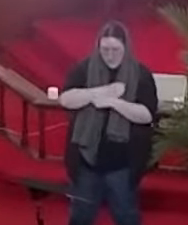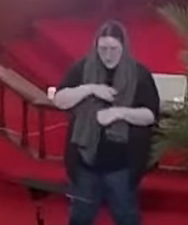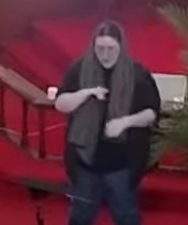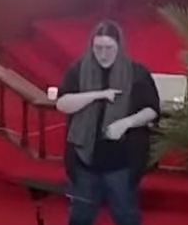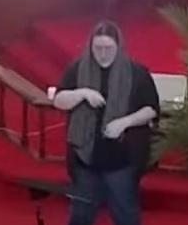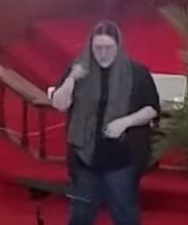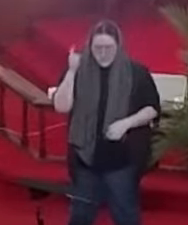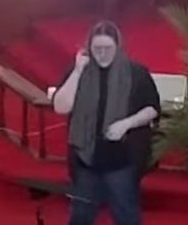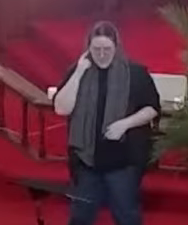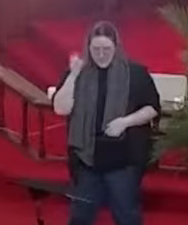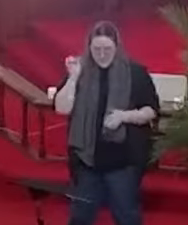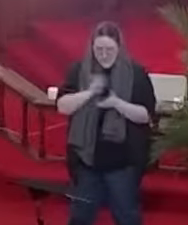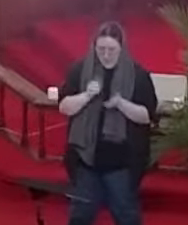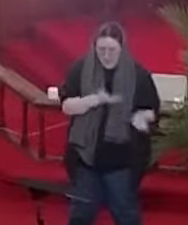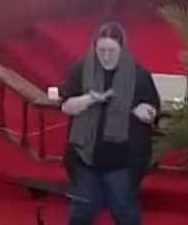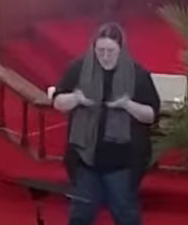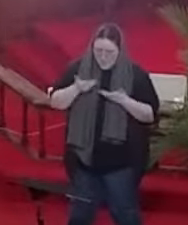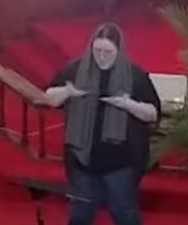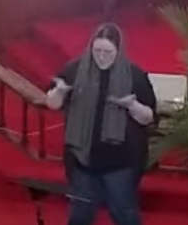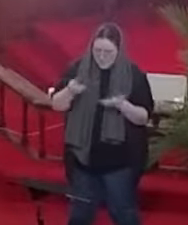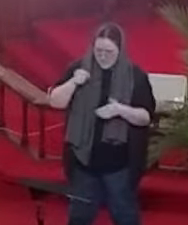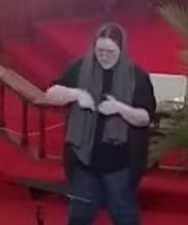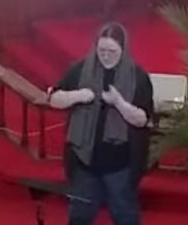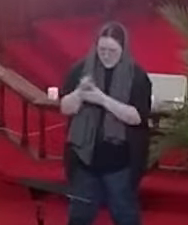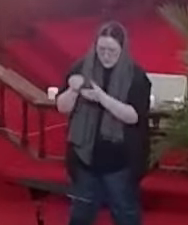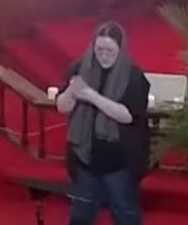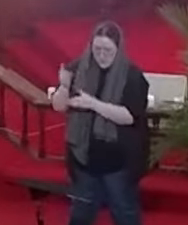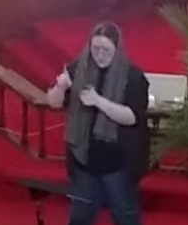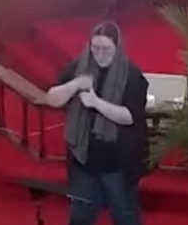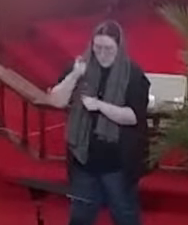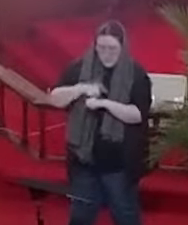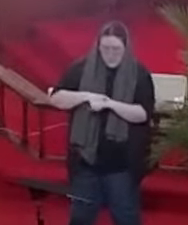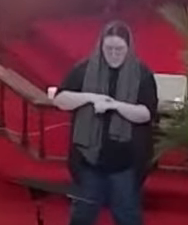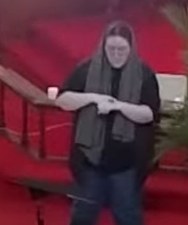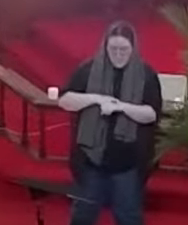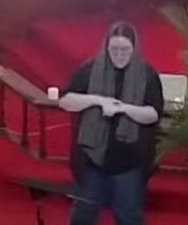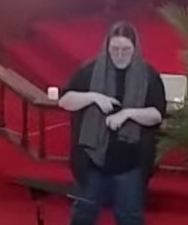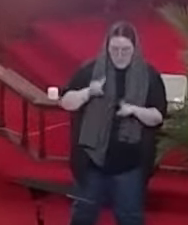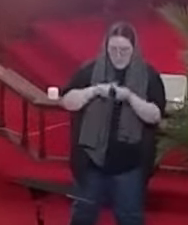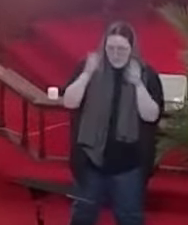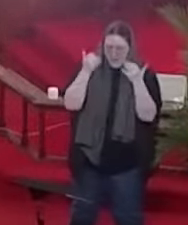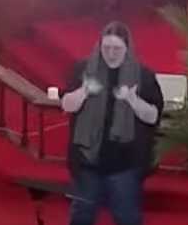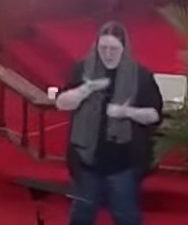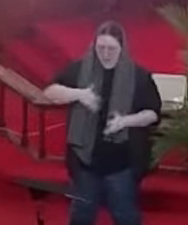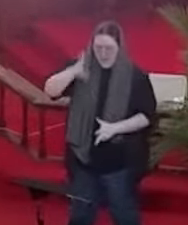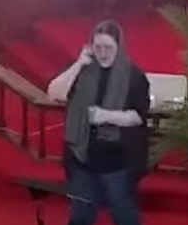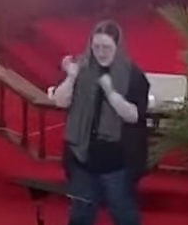It was those sounds that brought me to this garden the first time. But now I hear nothing.